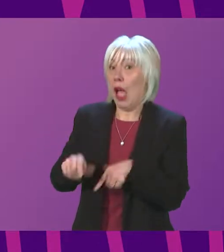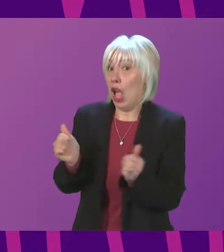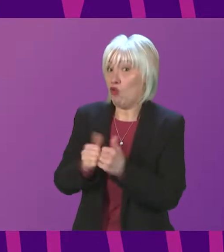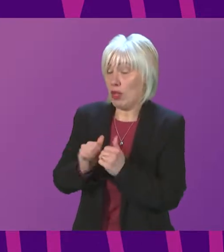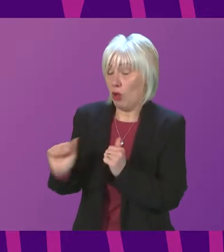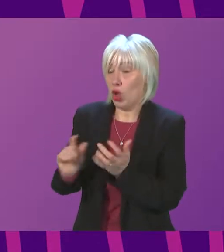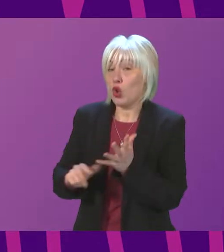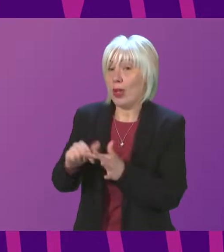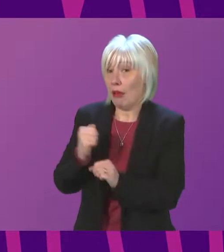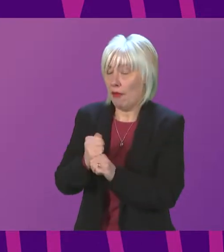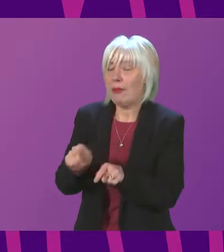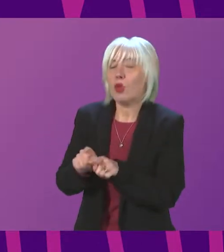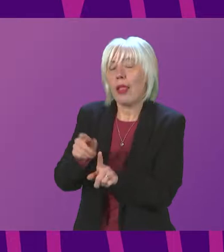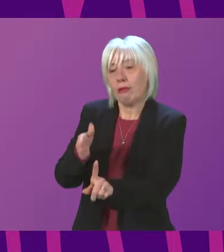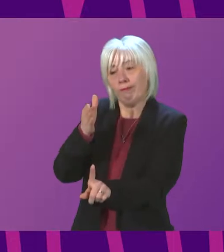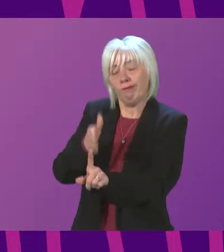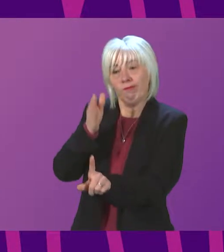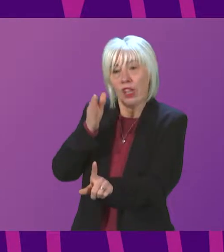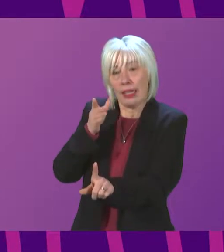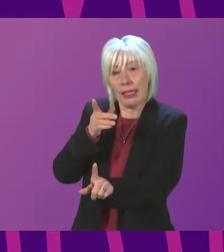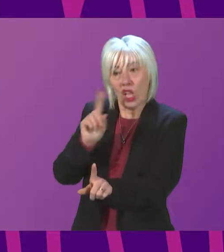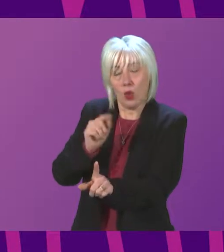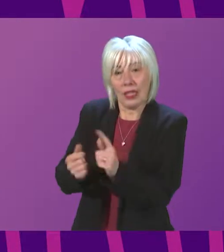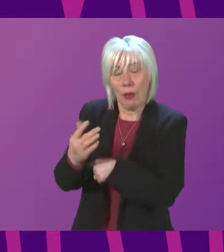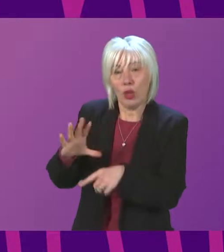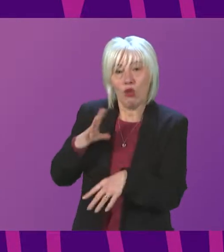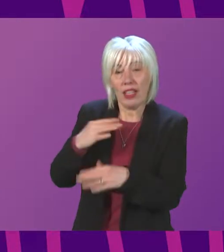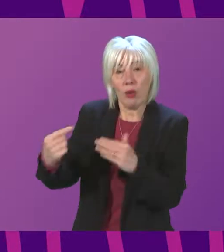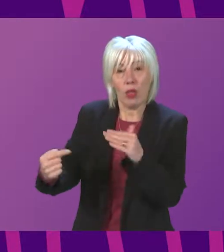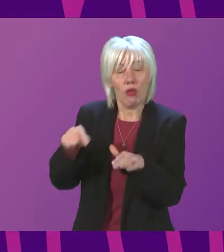I also recognise the movement that has been made on the issue of refugees over the past